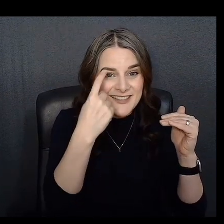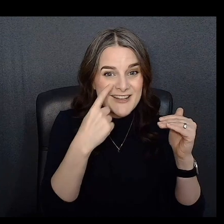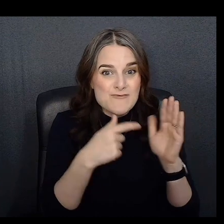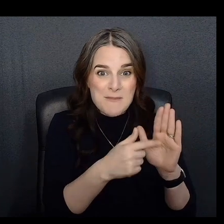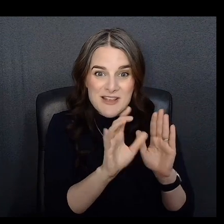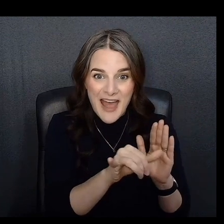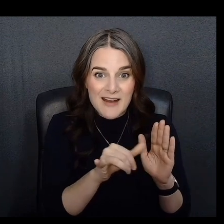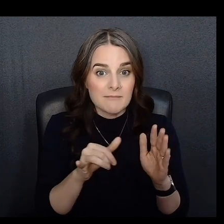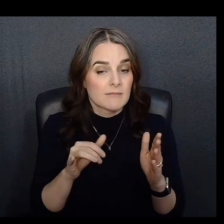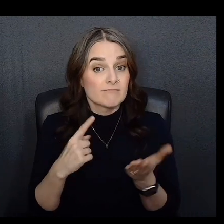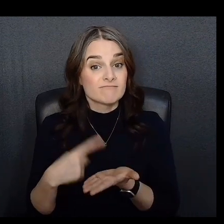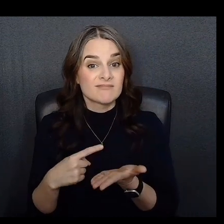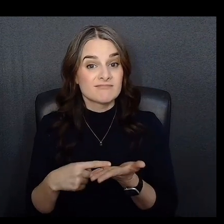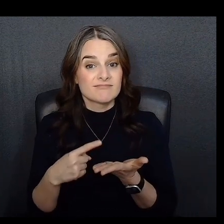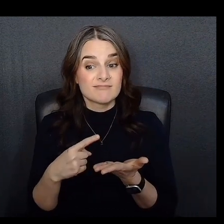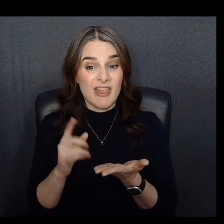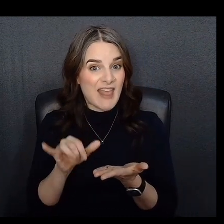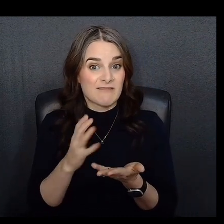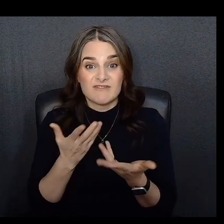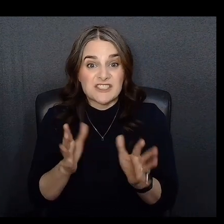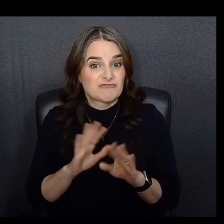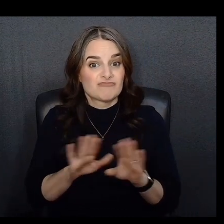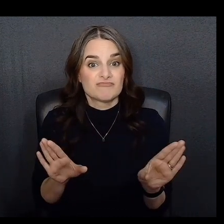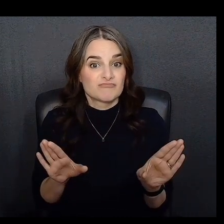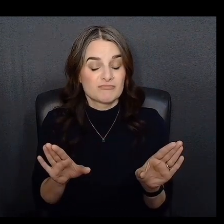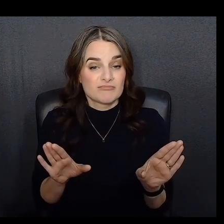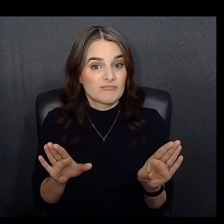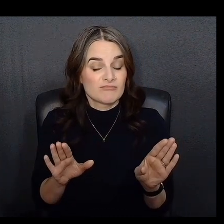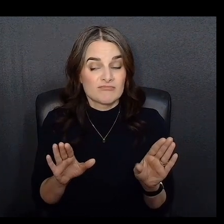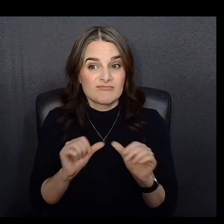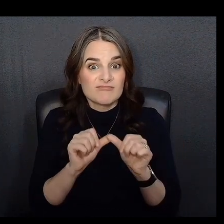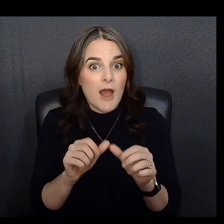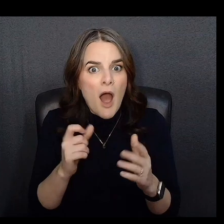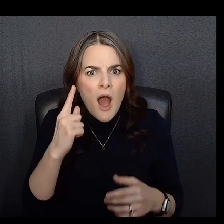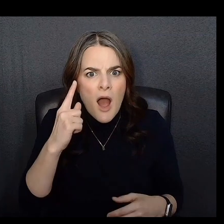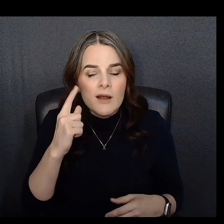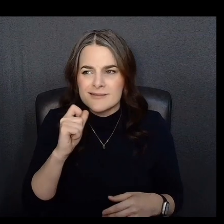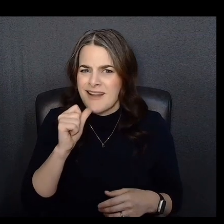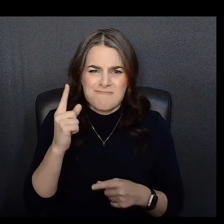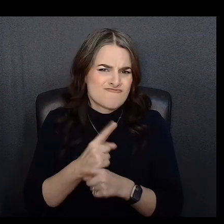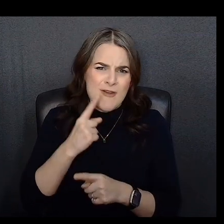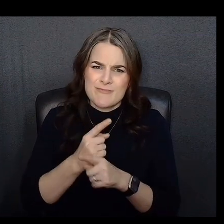And I'd say that is not a proper sex education. I can't say from my high school experience myself